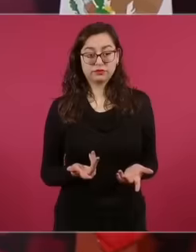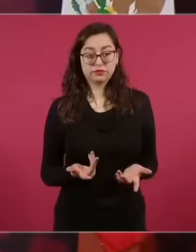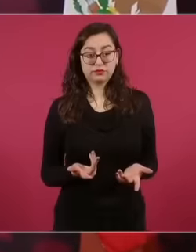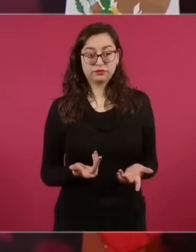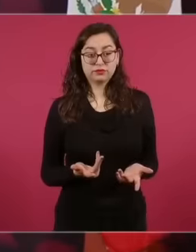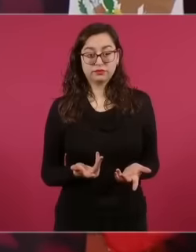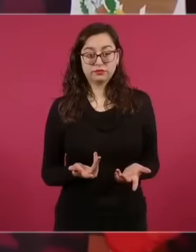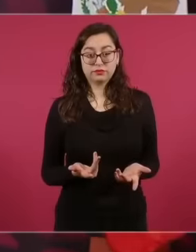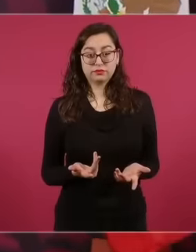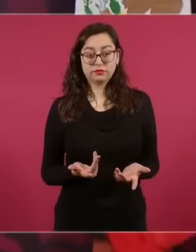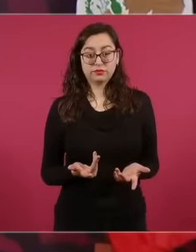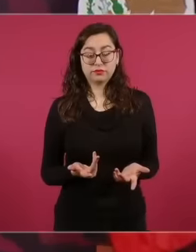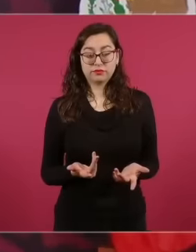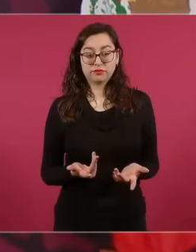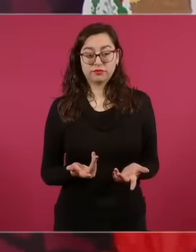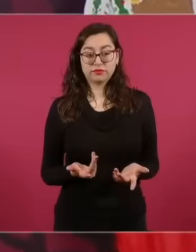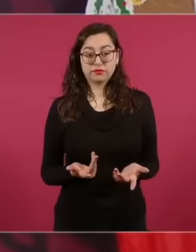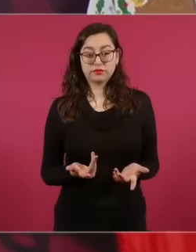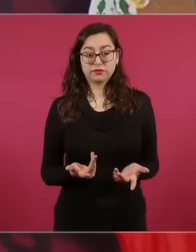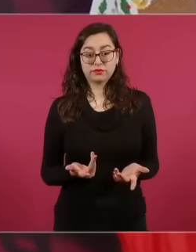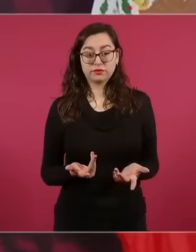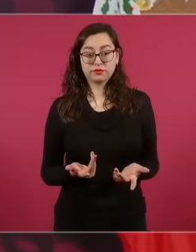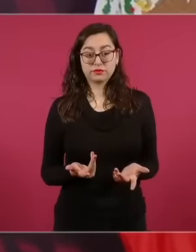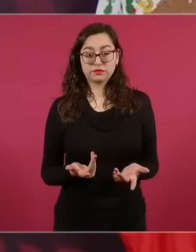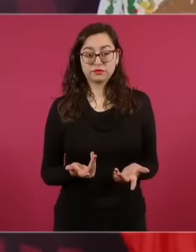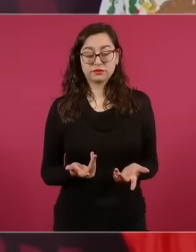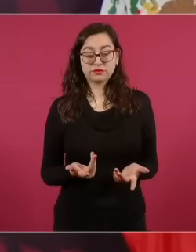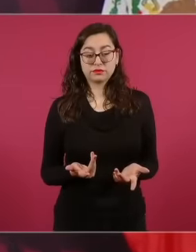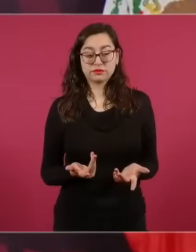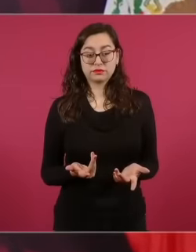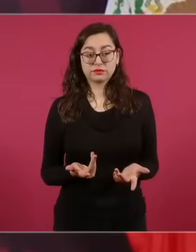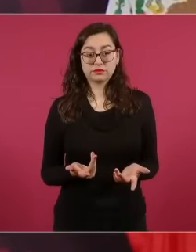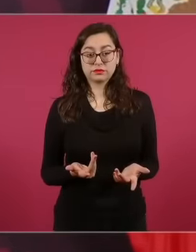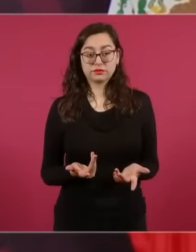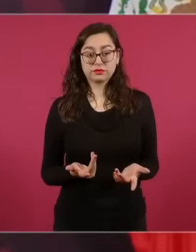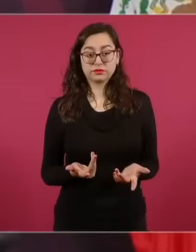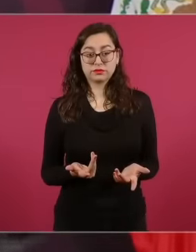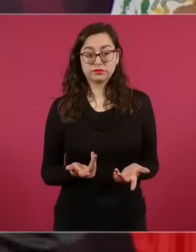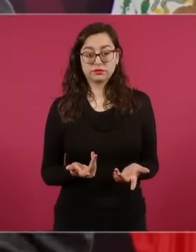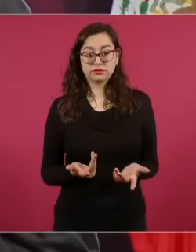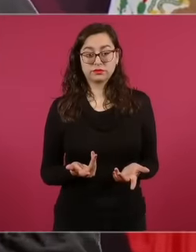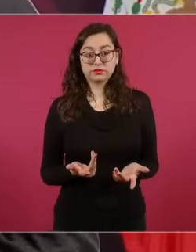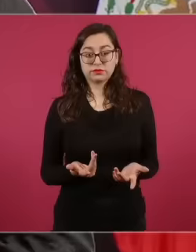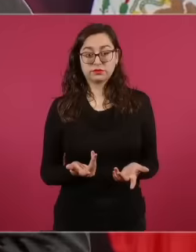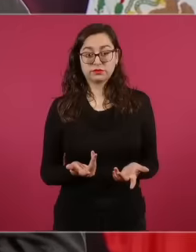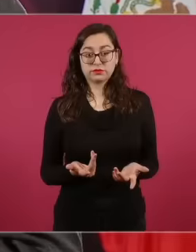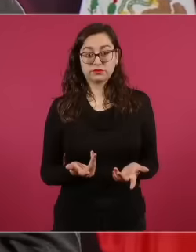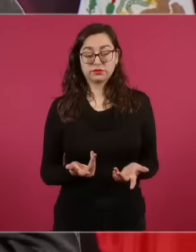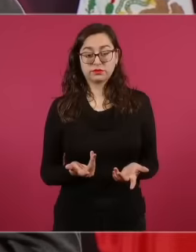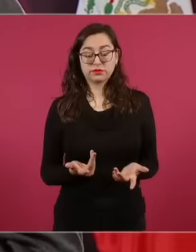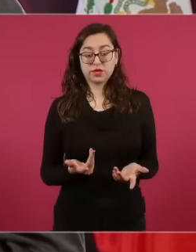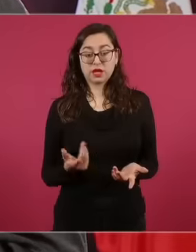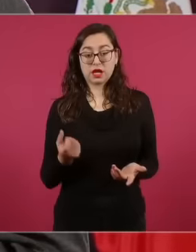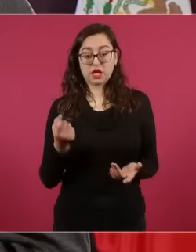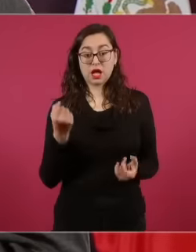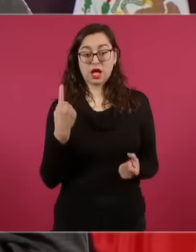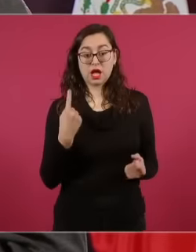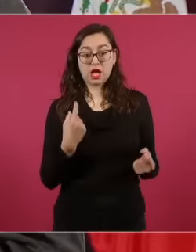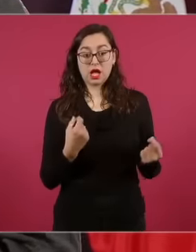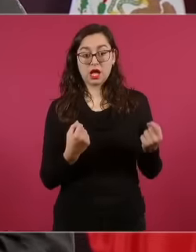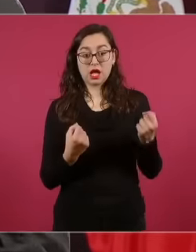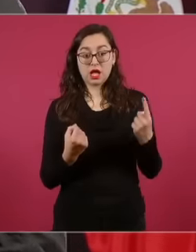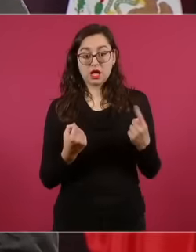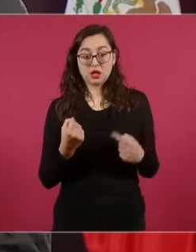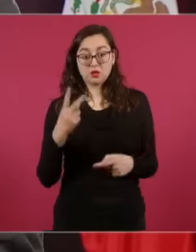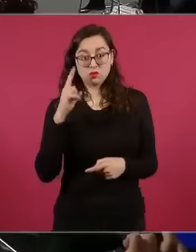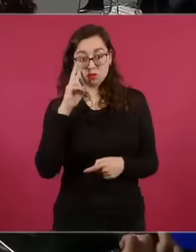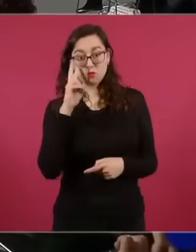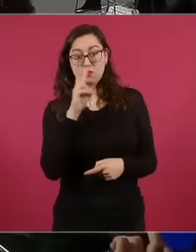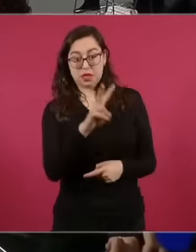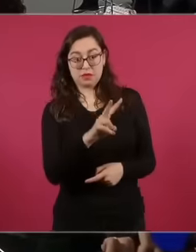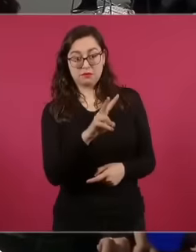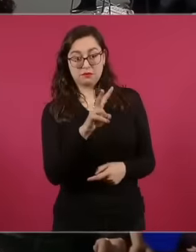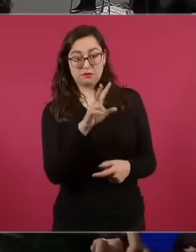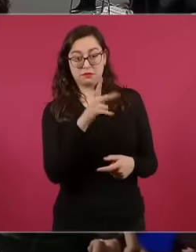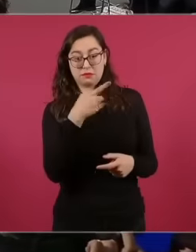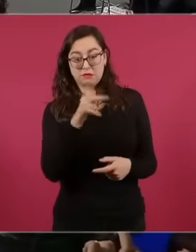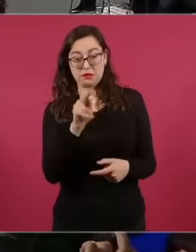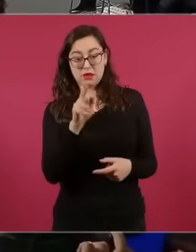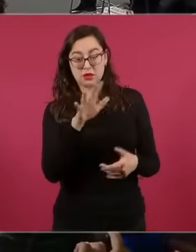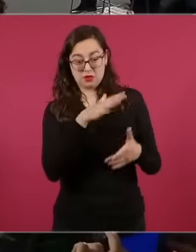seeing it. Or rather they see it but do not hear it. I am going to read it because